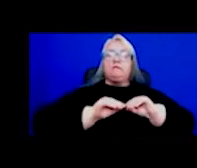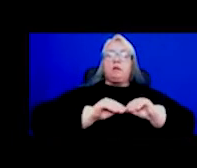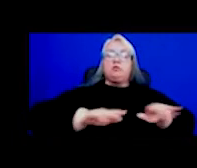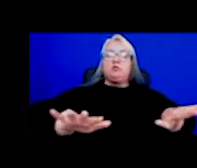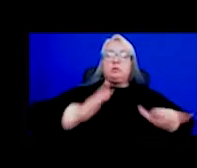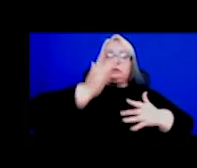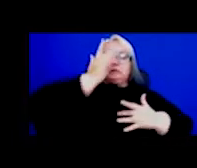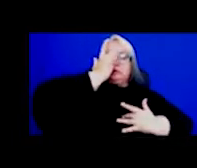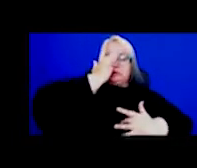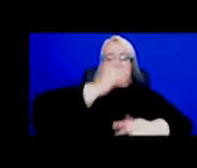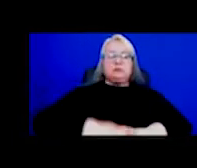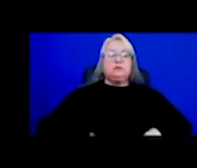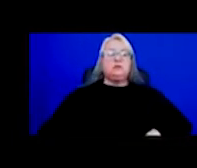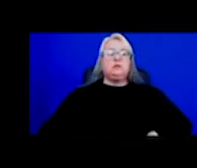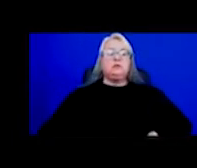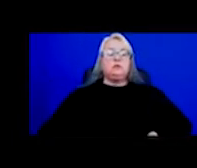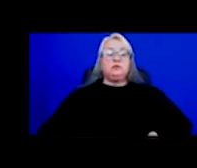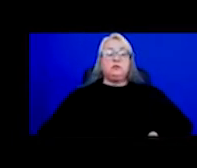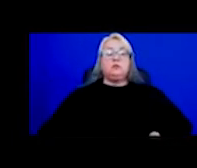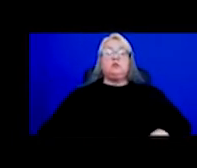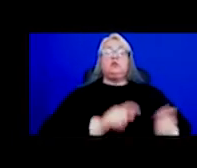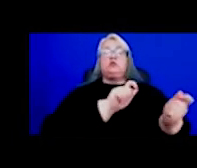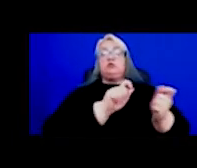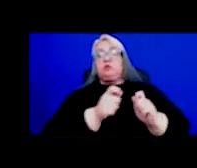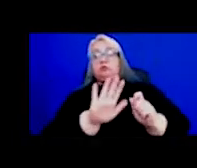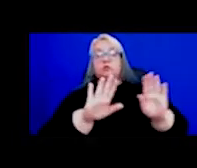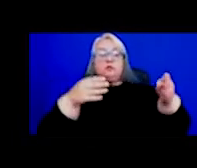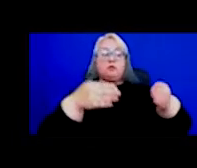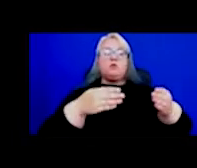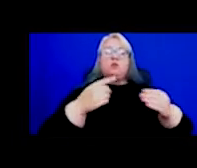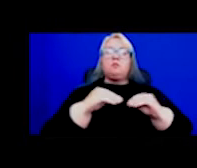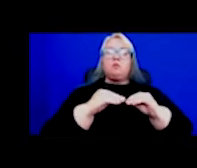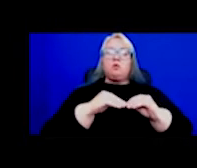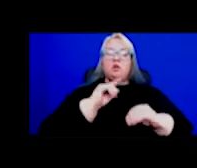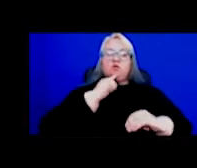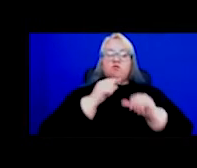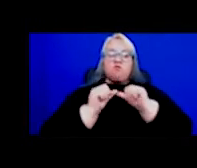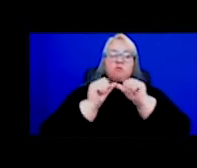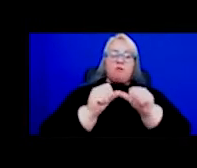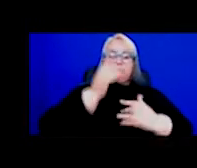embracing more work around chronic disease, mental health and maternal and child health and now we'll